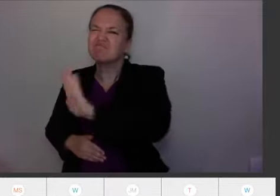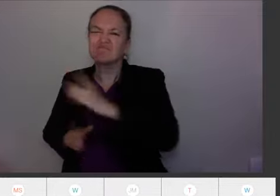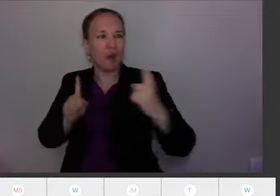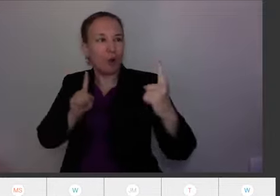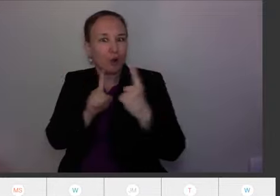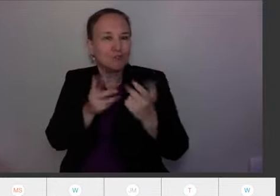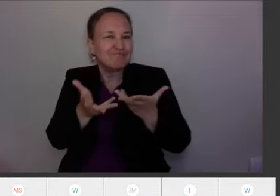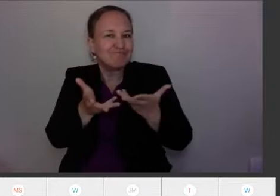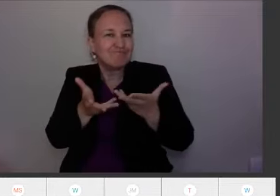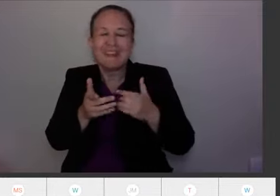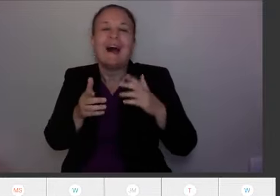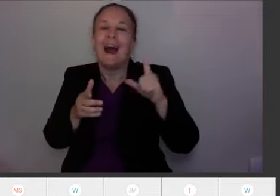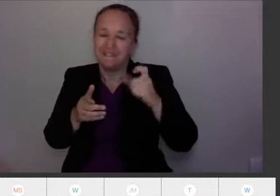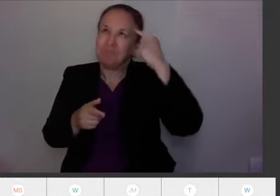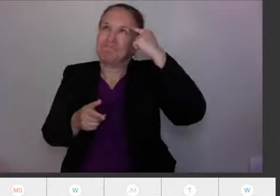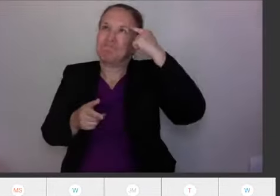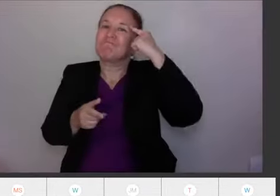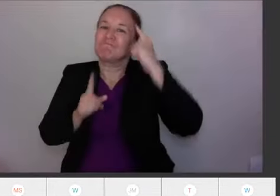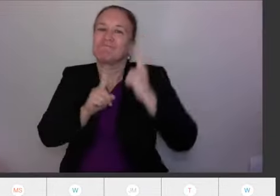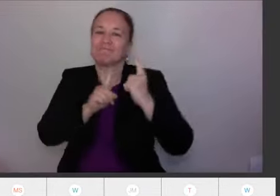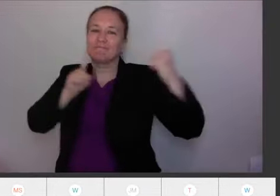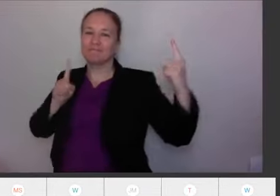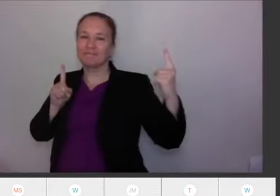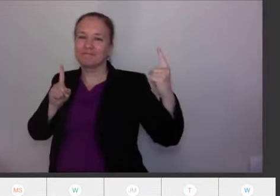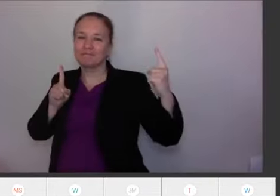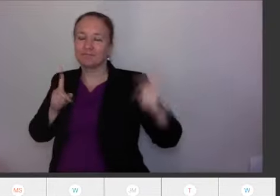of that number three keep your hands clean and